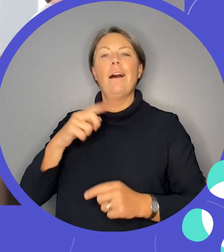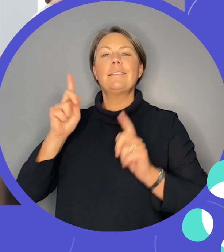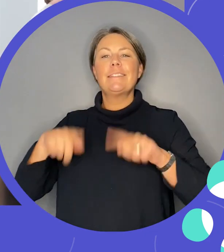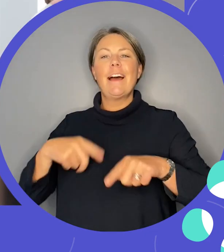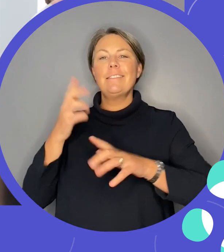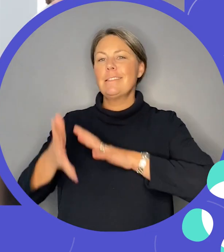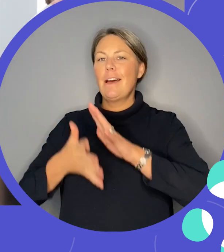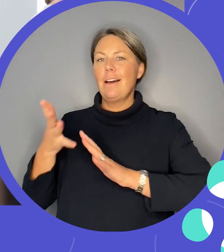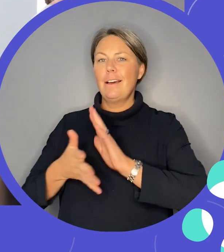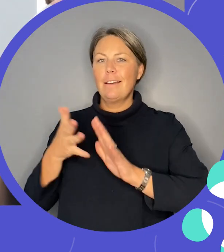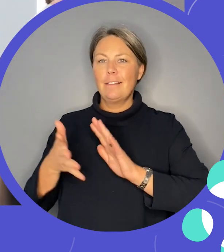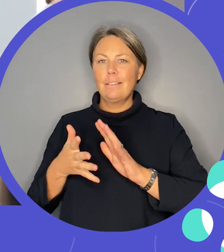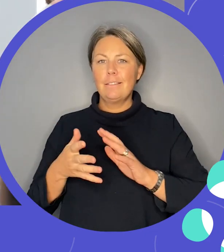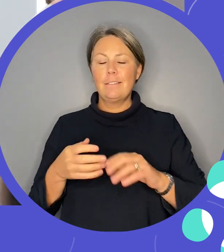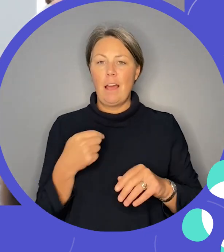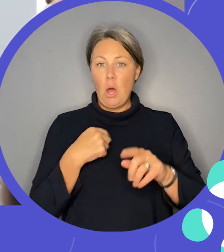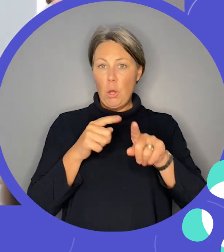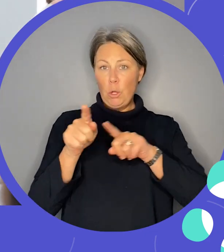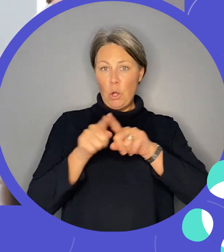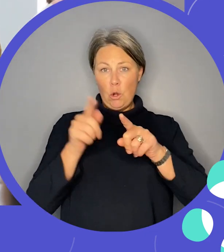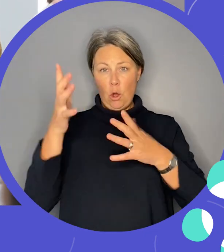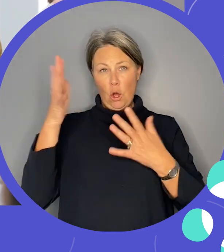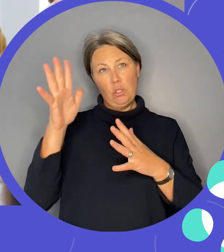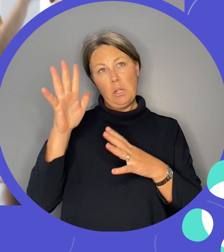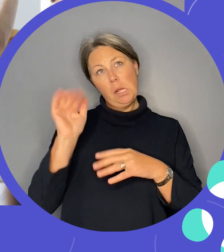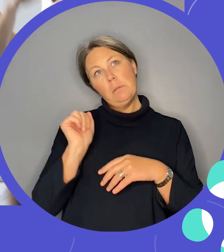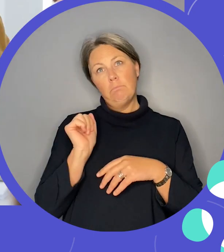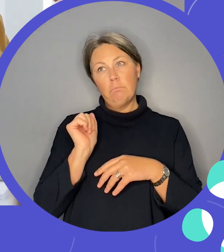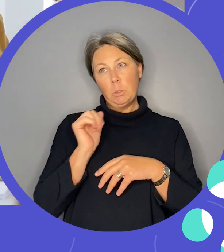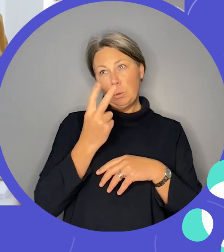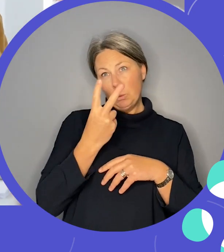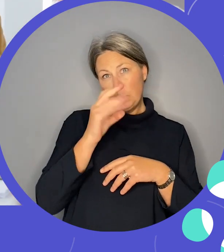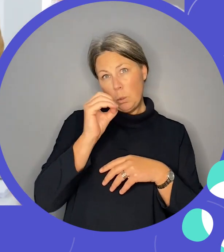I started learning in 2018.